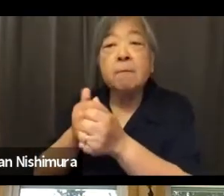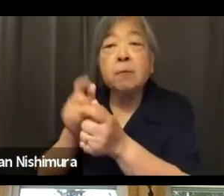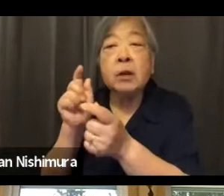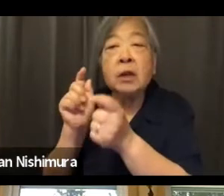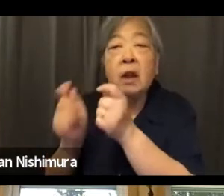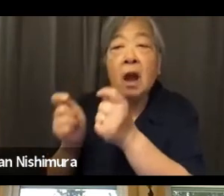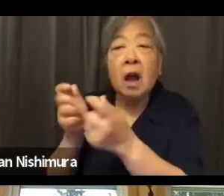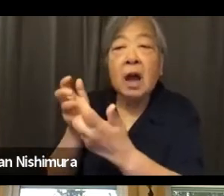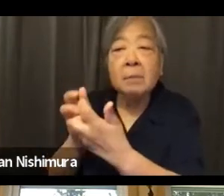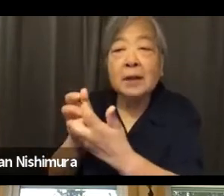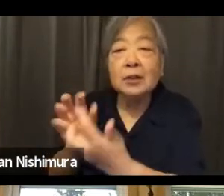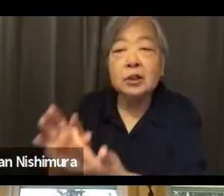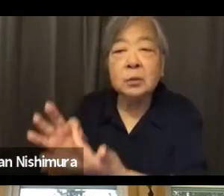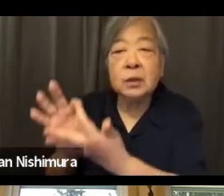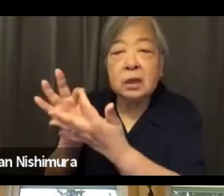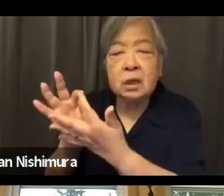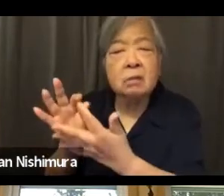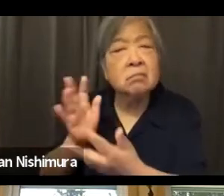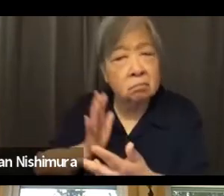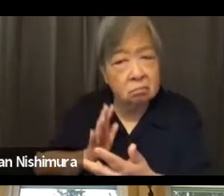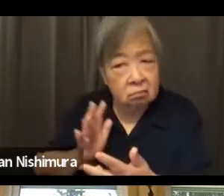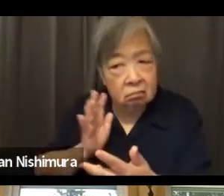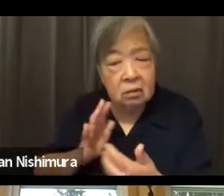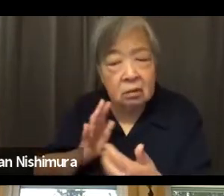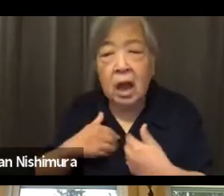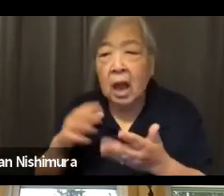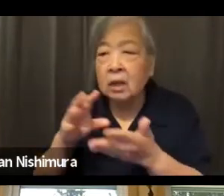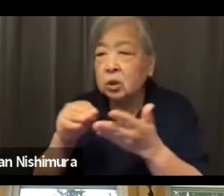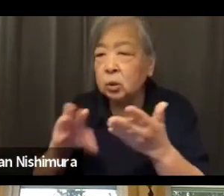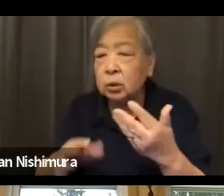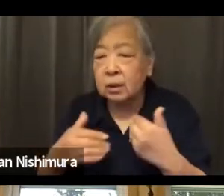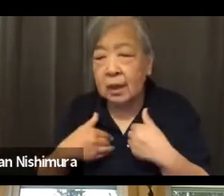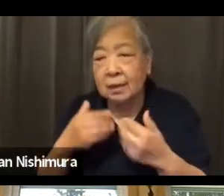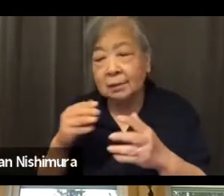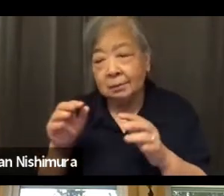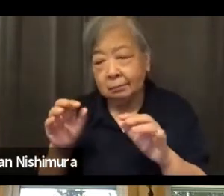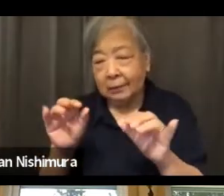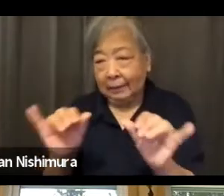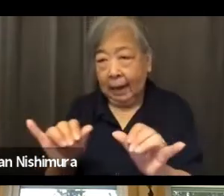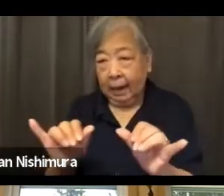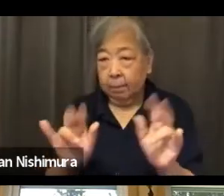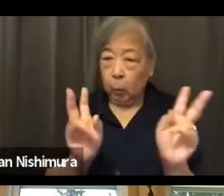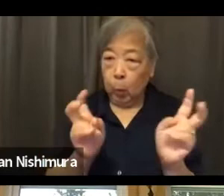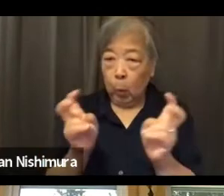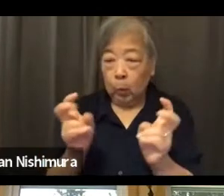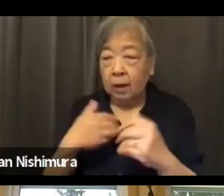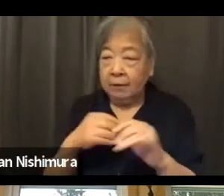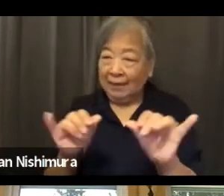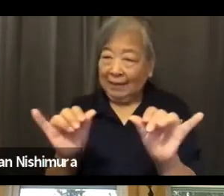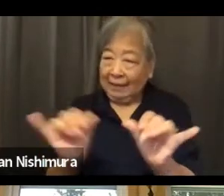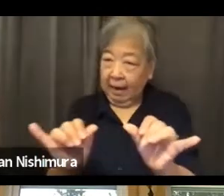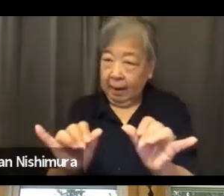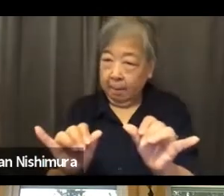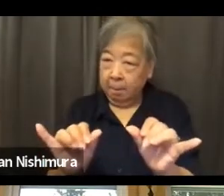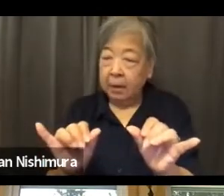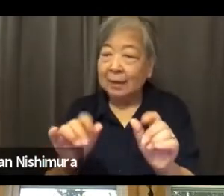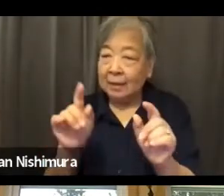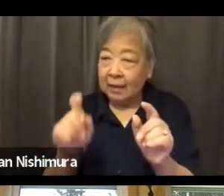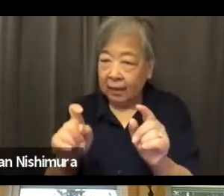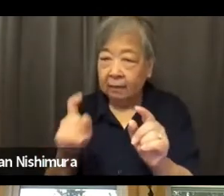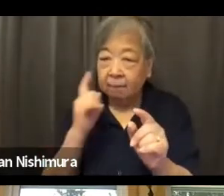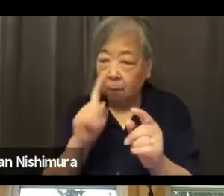I have had students with the, quote, same disability accommodation need on a program, and they